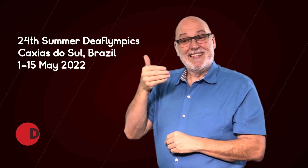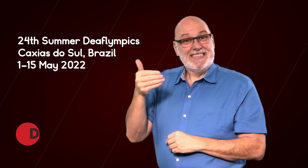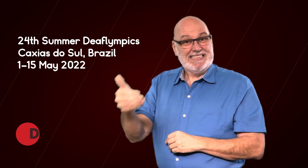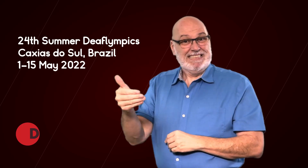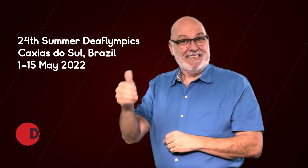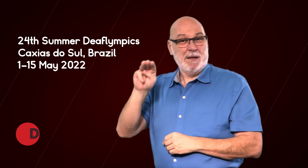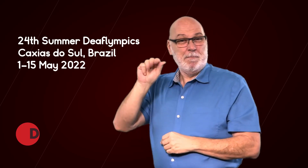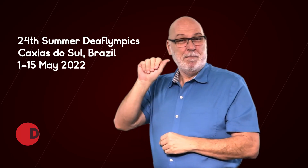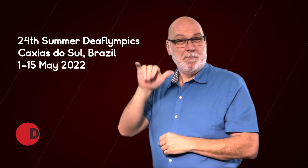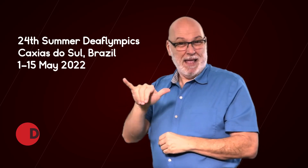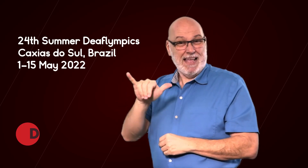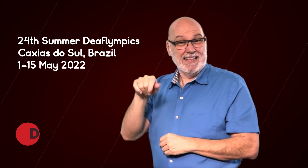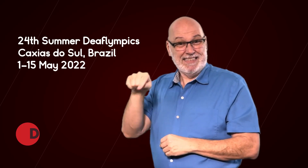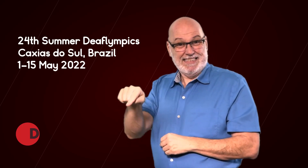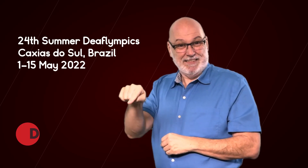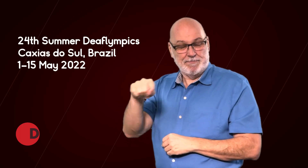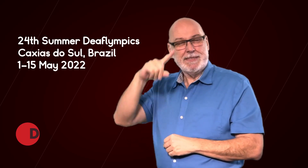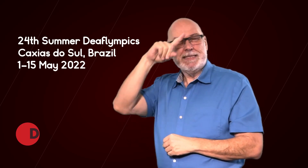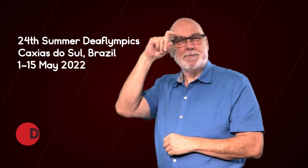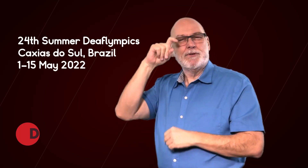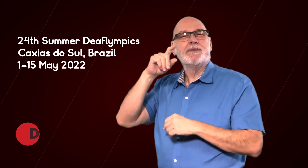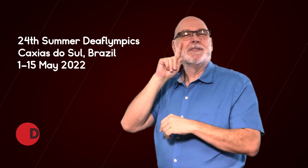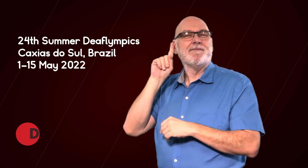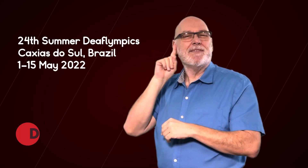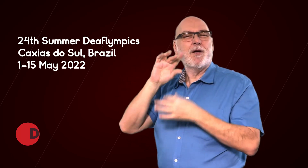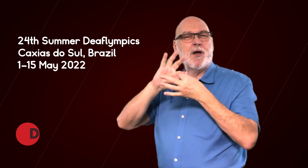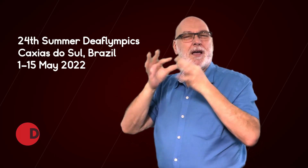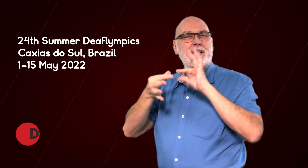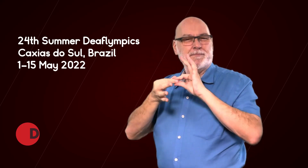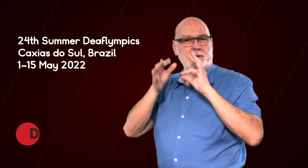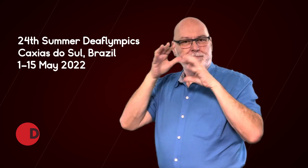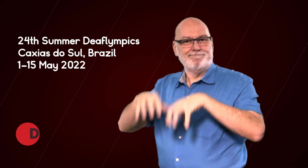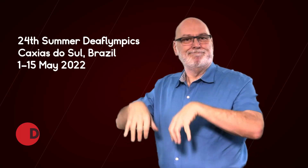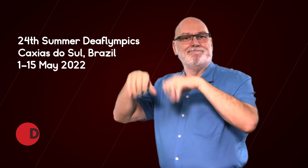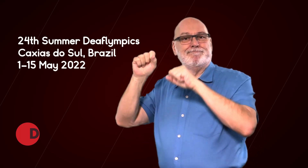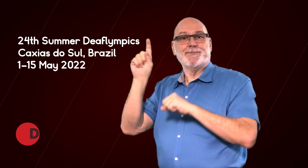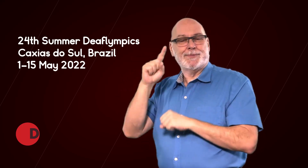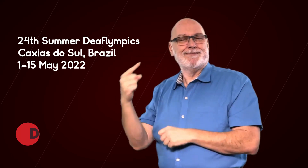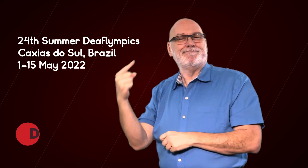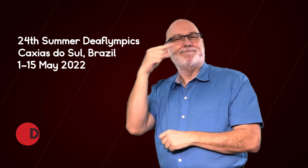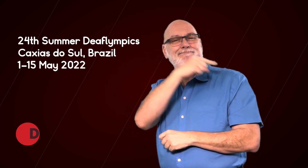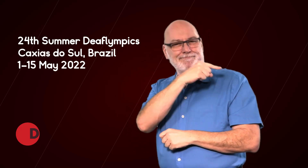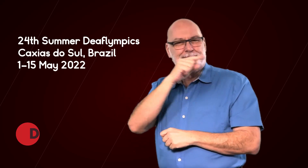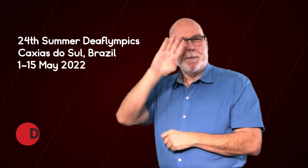This upcoming May, the Summer Deaflympics will be held in